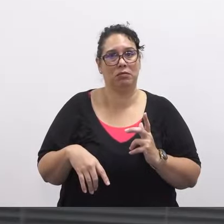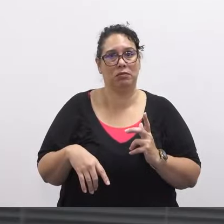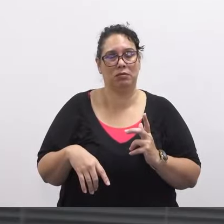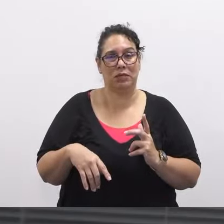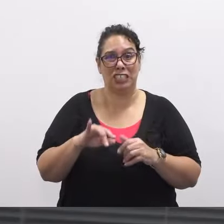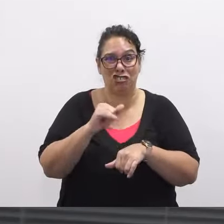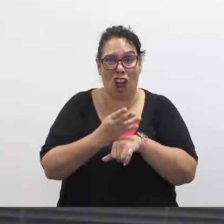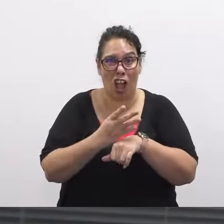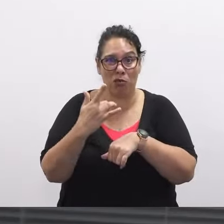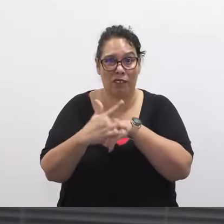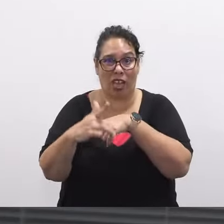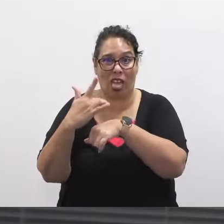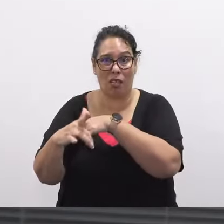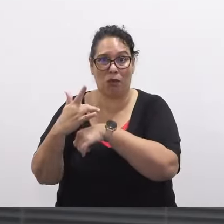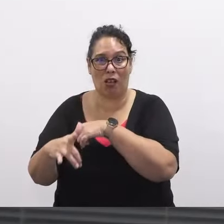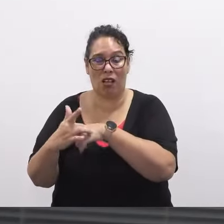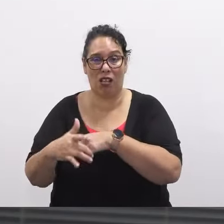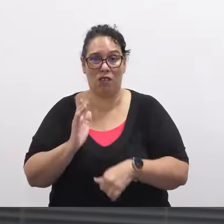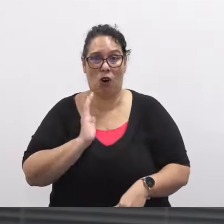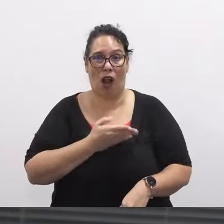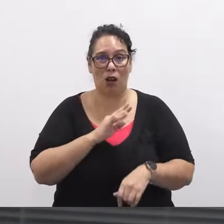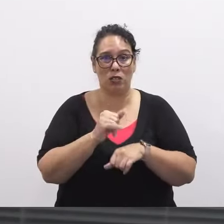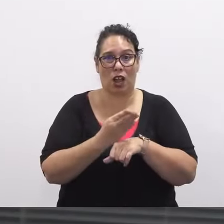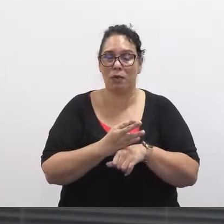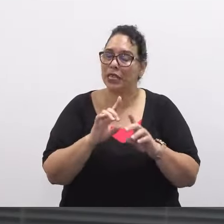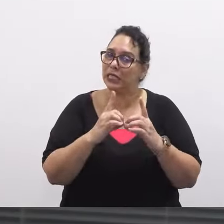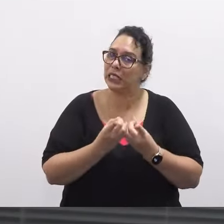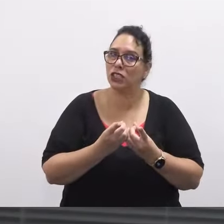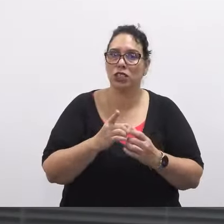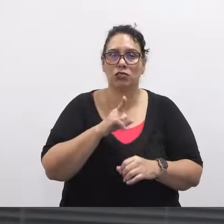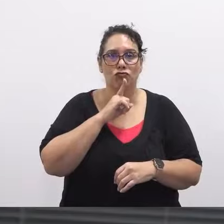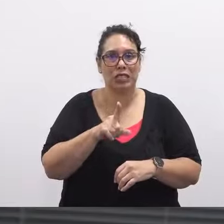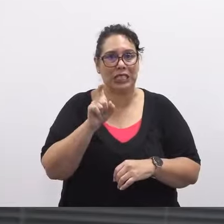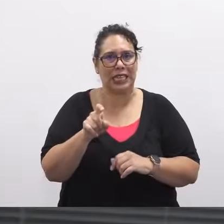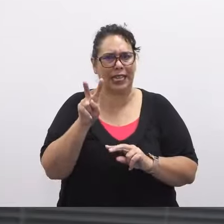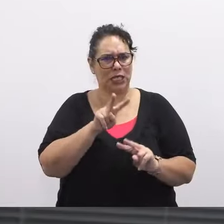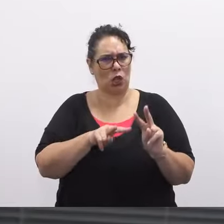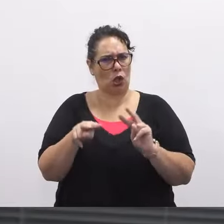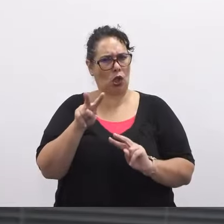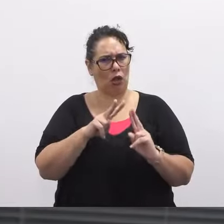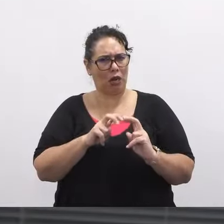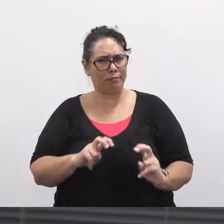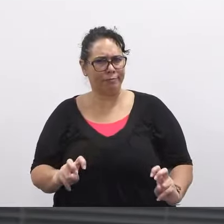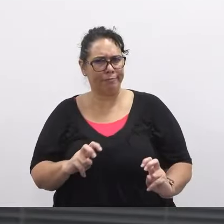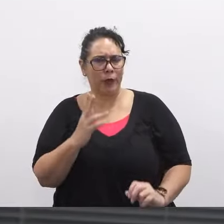in our job, the district really needs to take a look and figure out why?